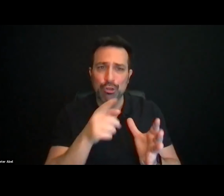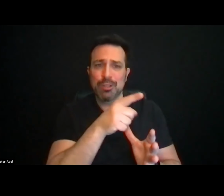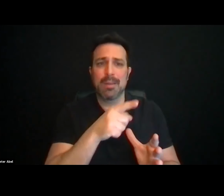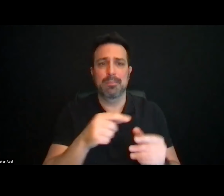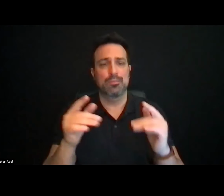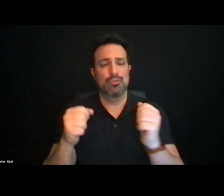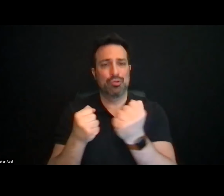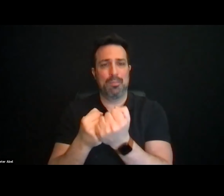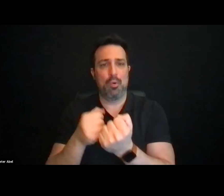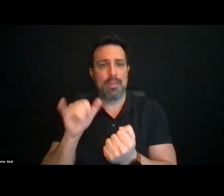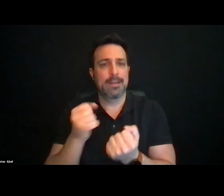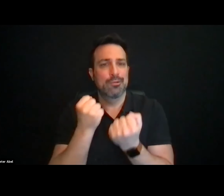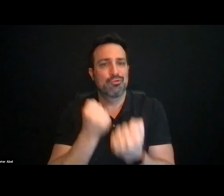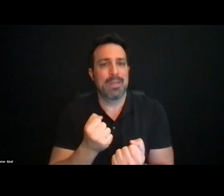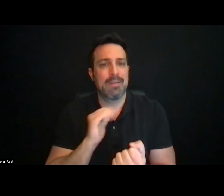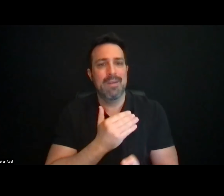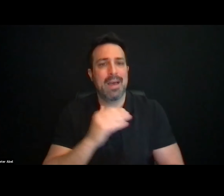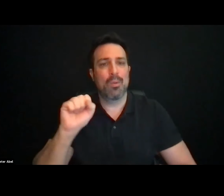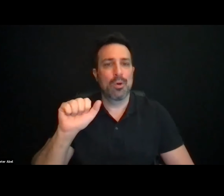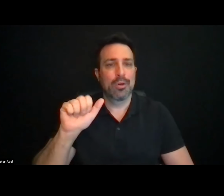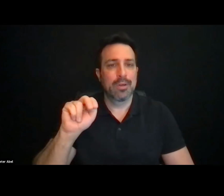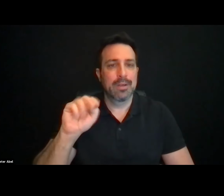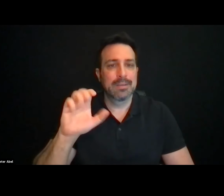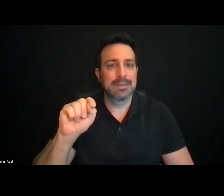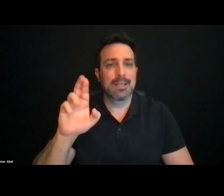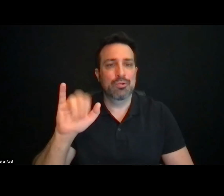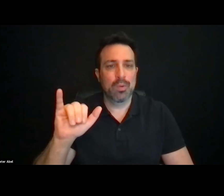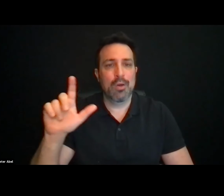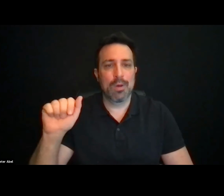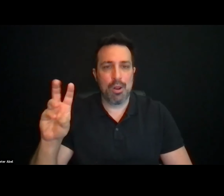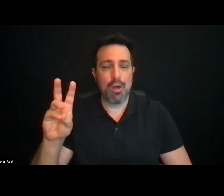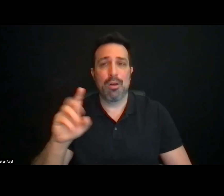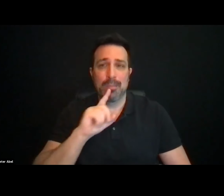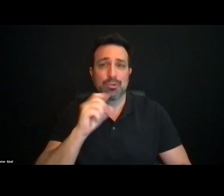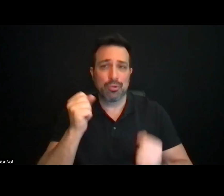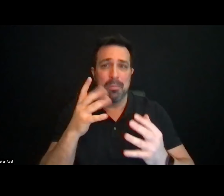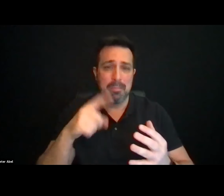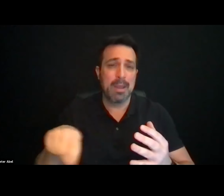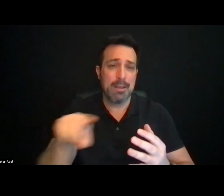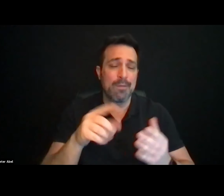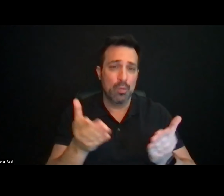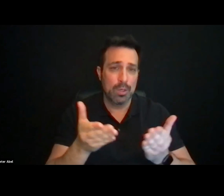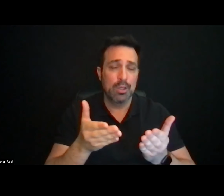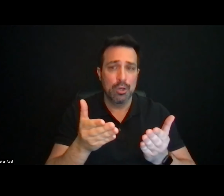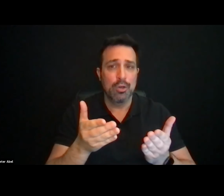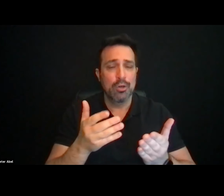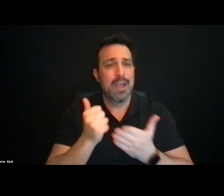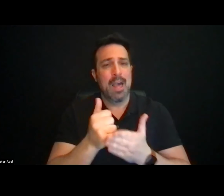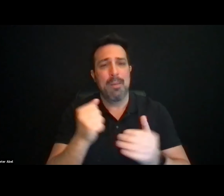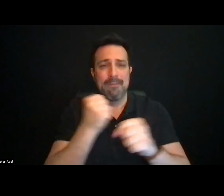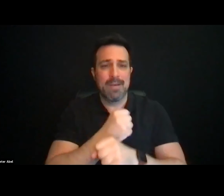the sanctuary promise app. This contacts your